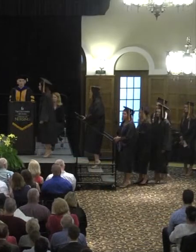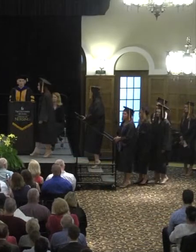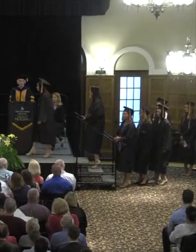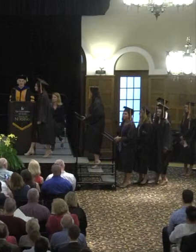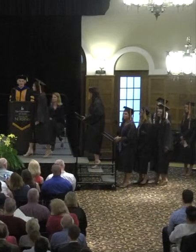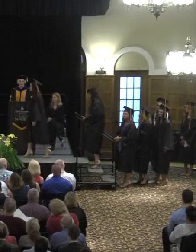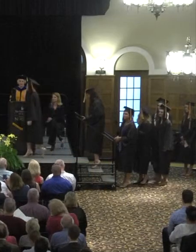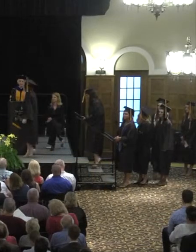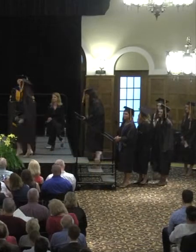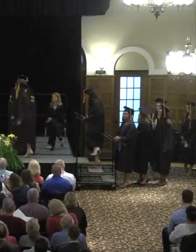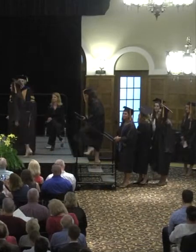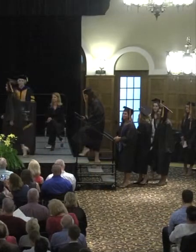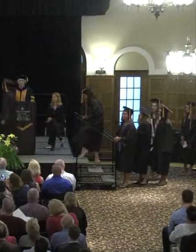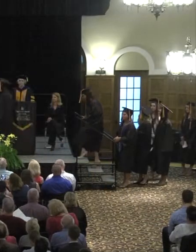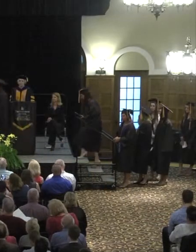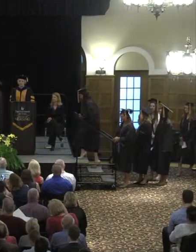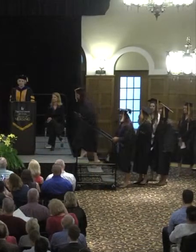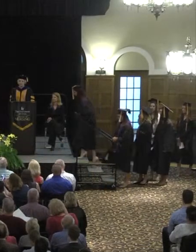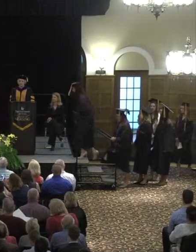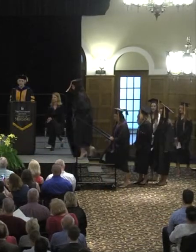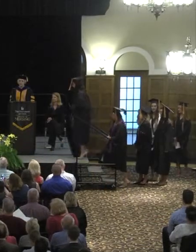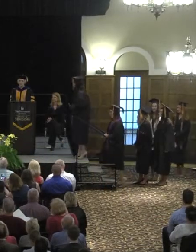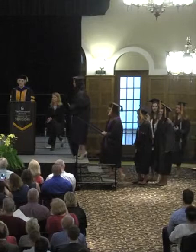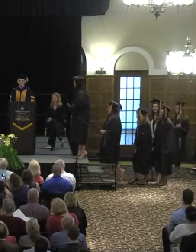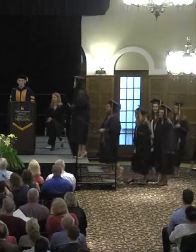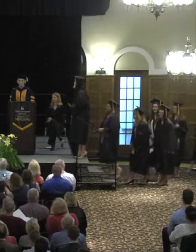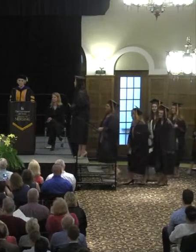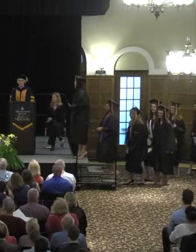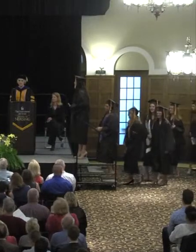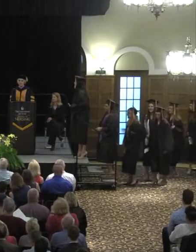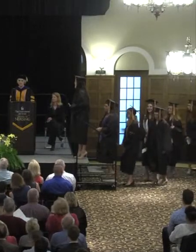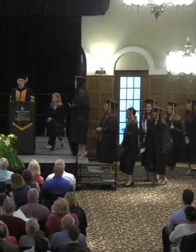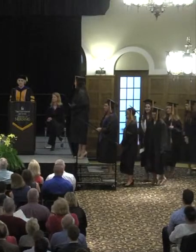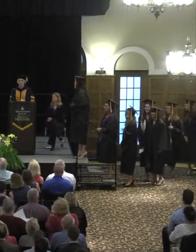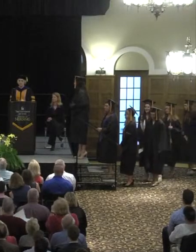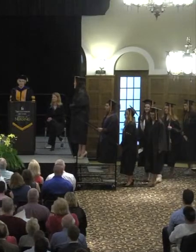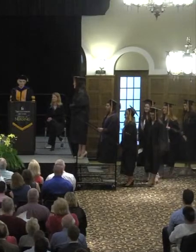Miranda Schmidt, BSN, Bachelor of Science in Nursing.